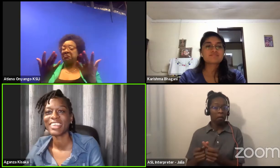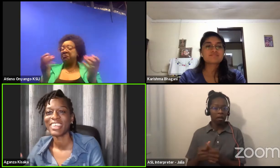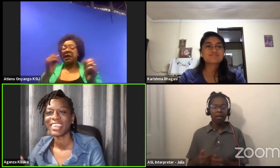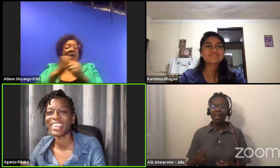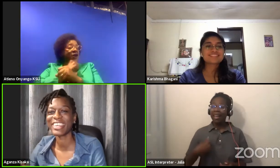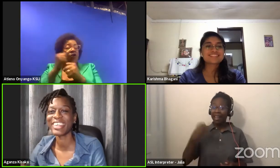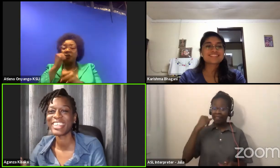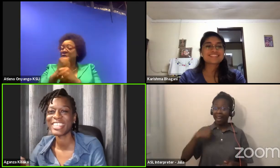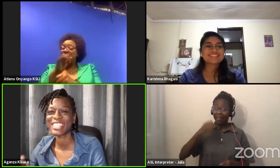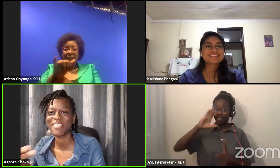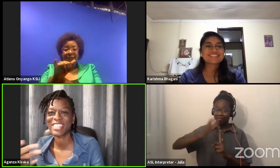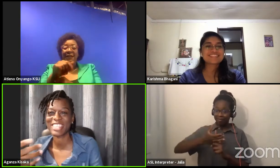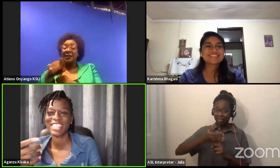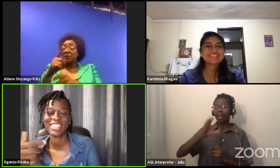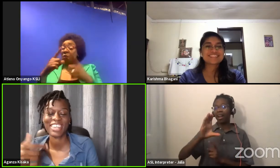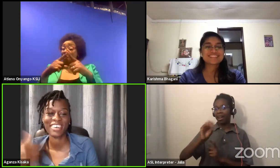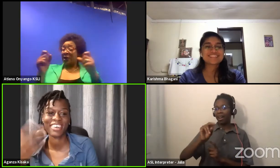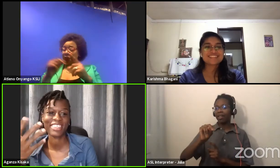in this conversation, a conduit,